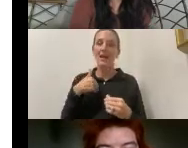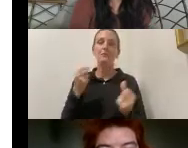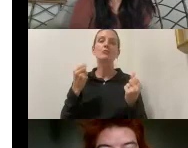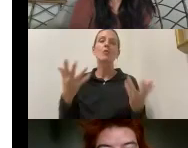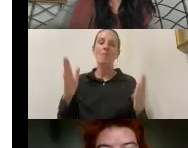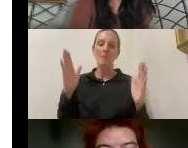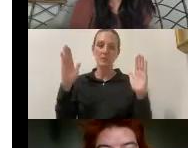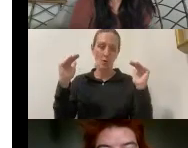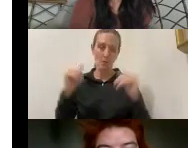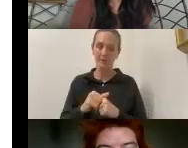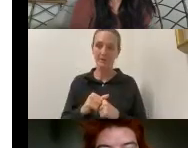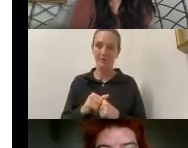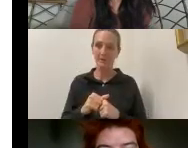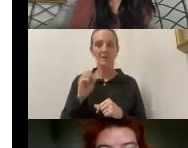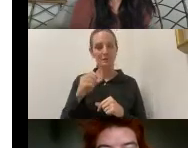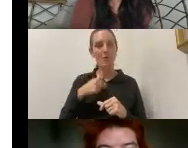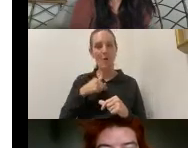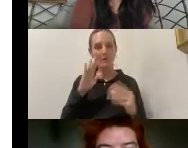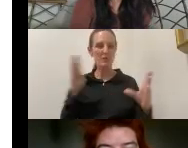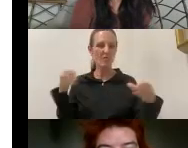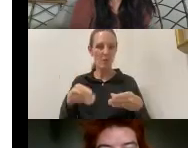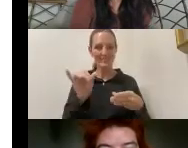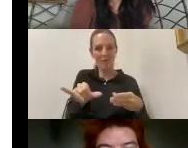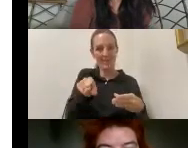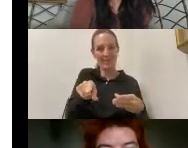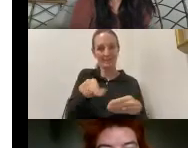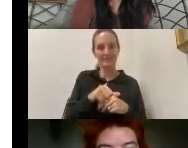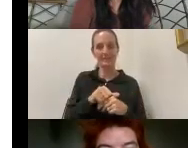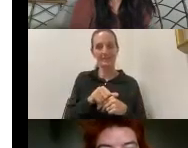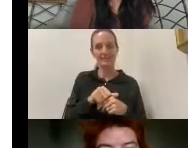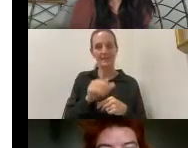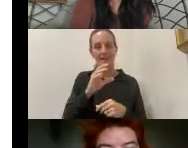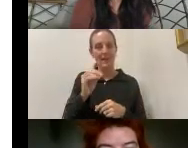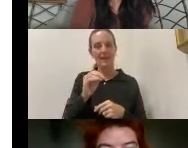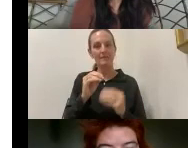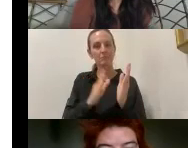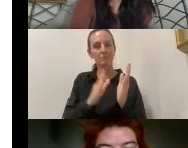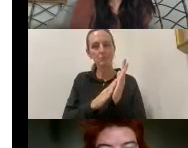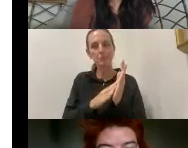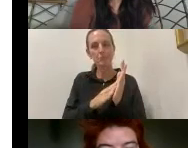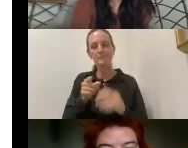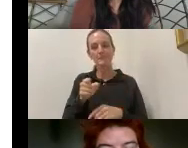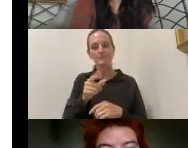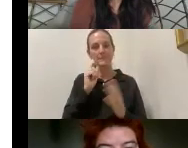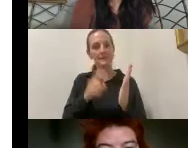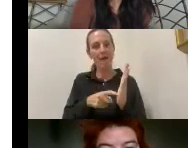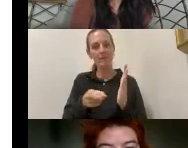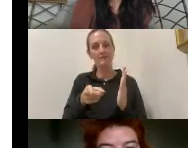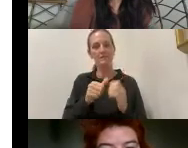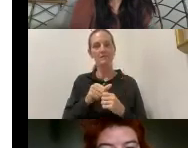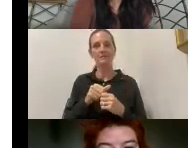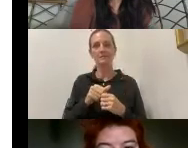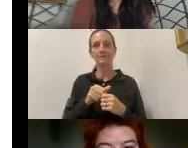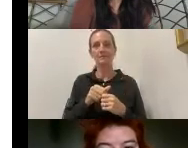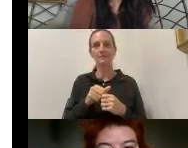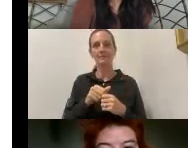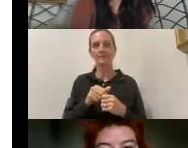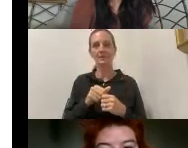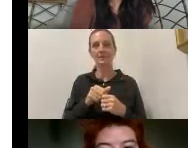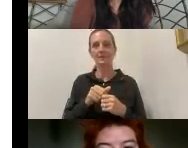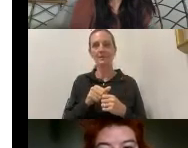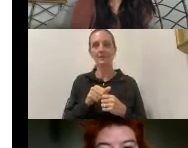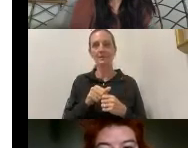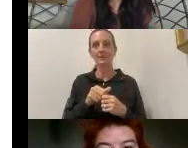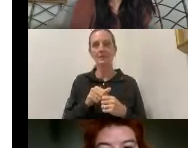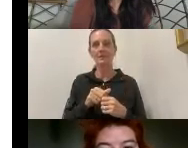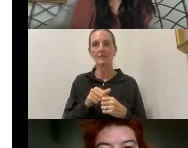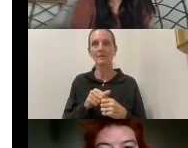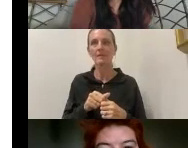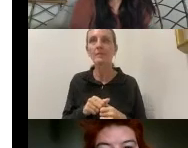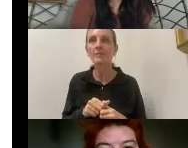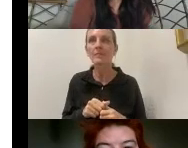Let's focus on that and acknowledge them, and keep working on holding that space for